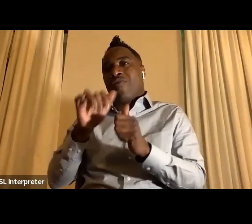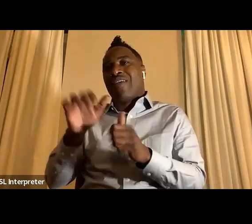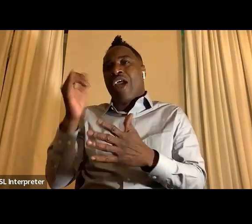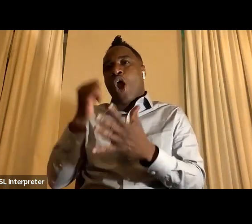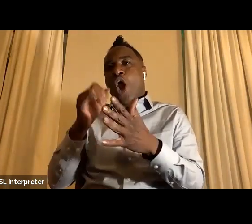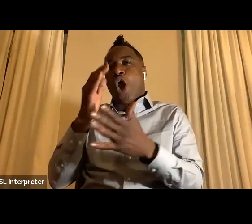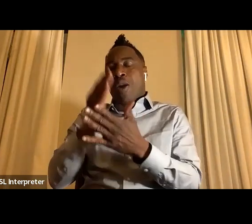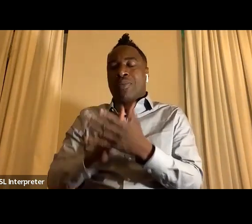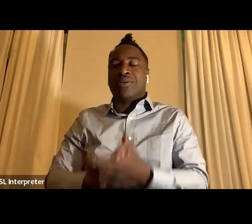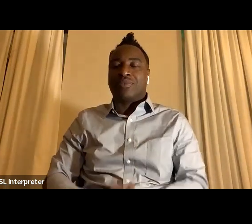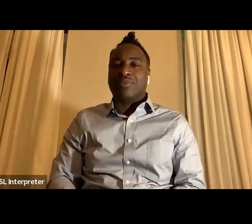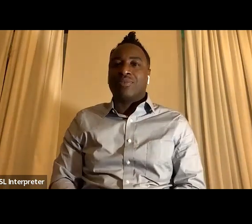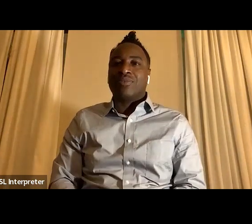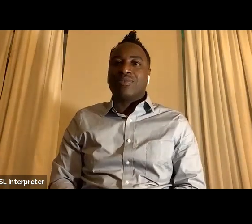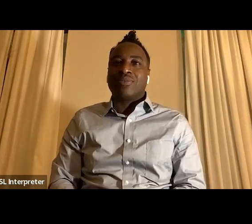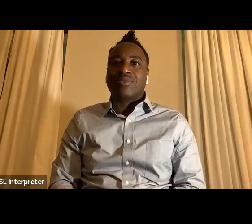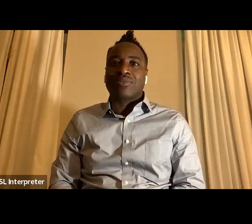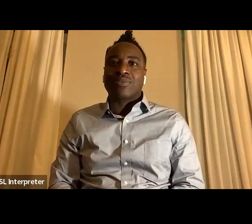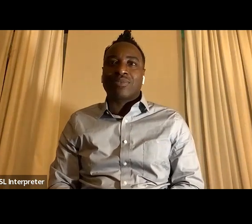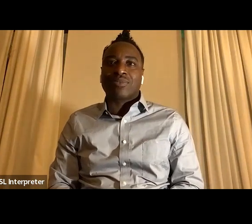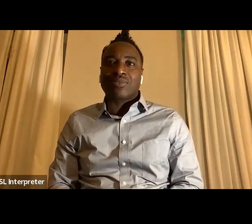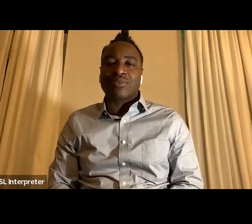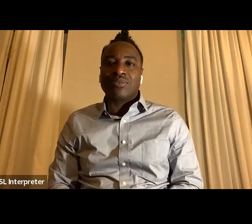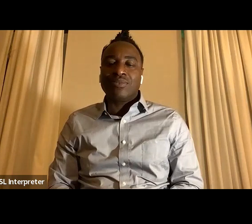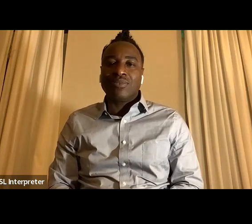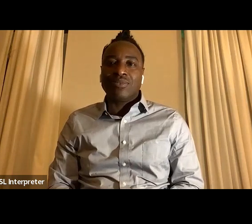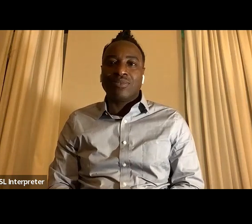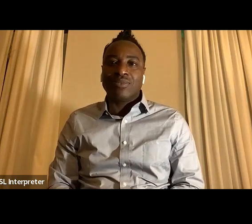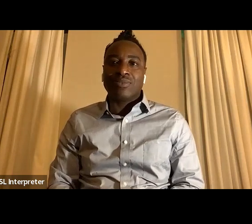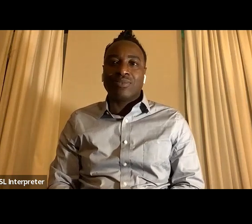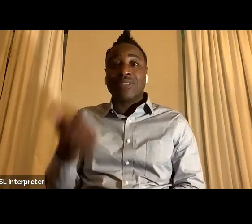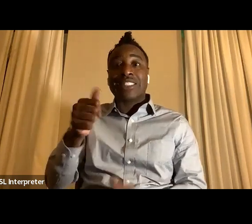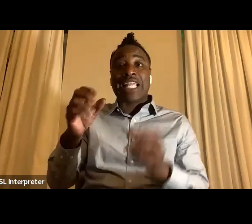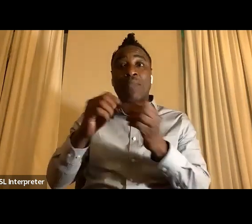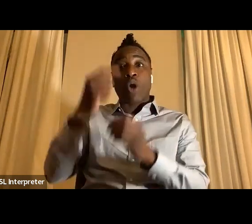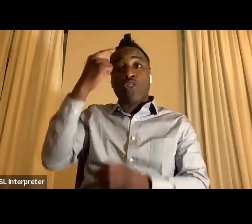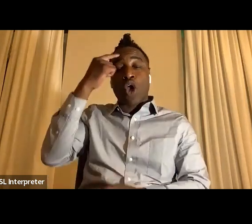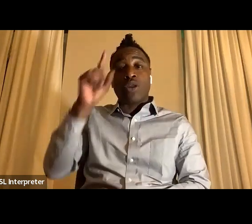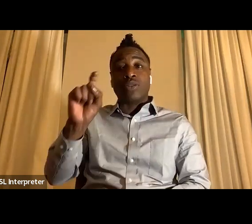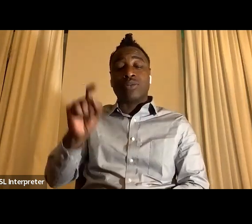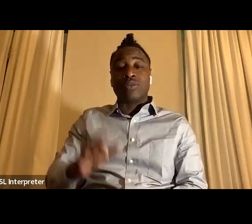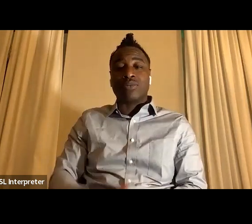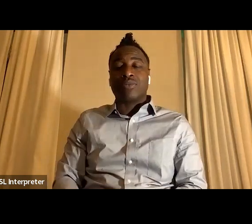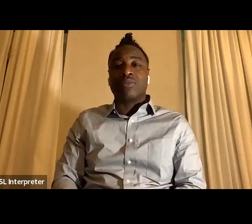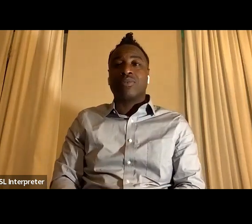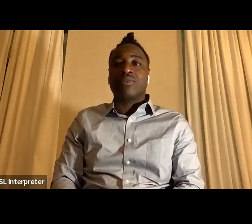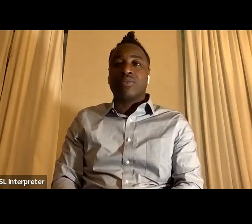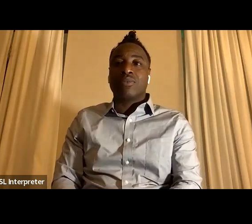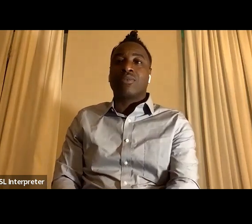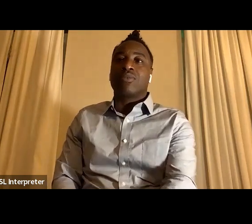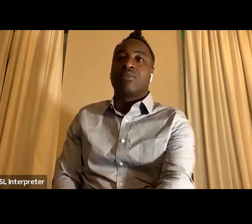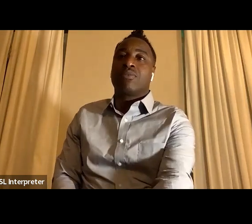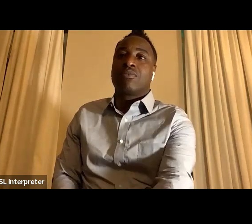you have any thoughts from. Yeah, Yeah, yeah. I work with, I work with all stuff a lot